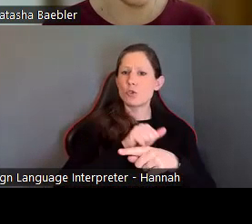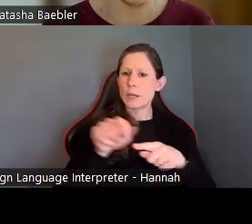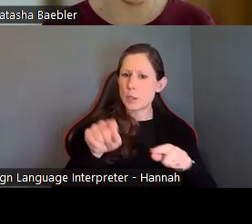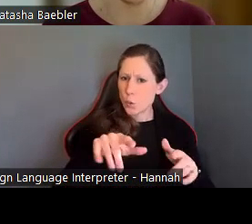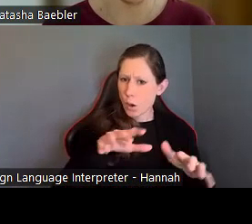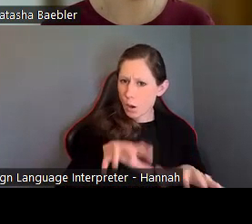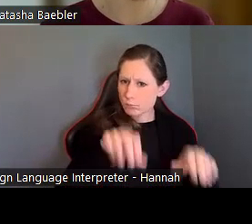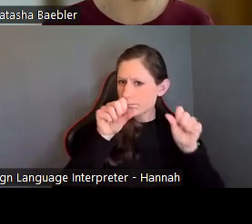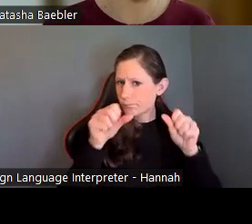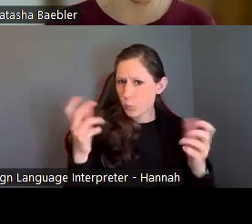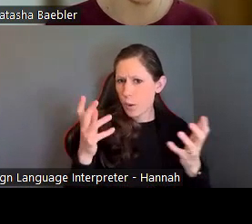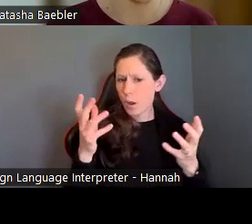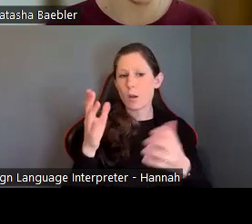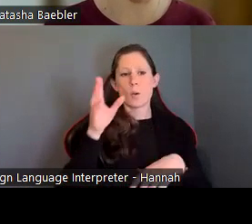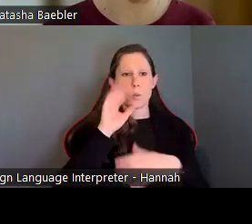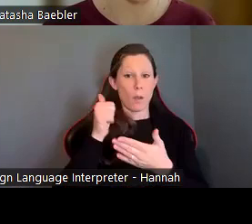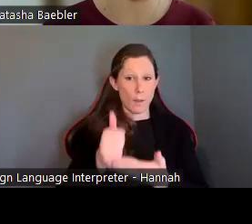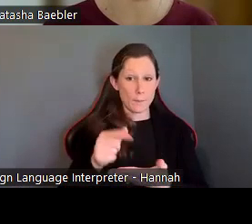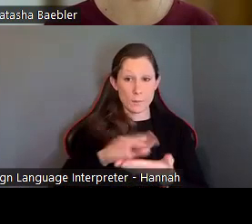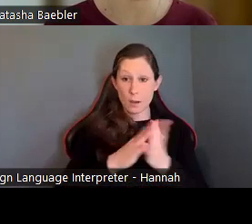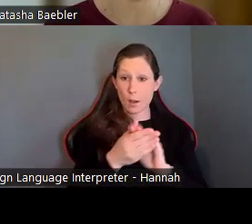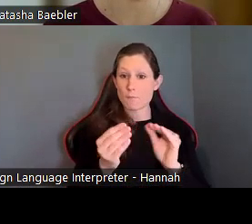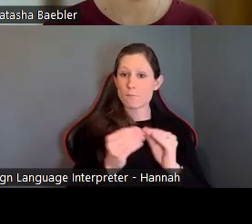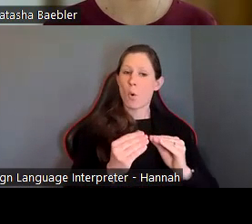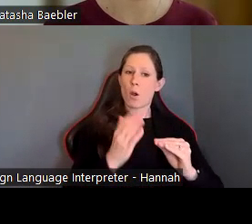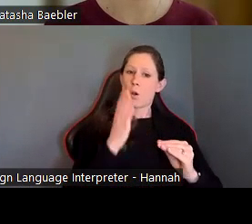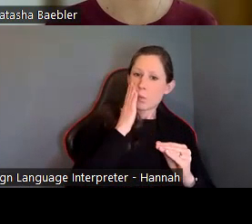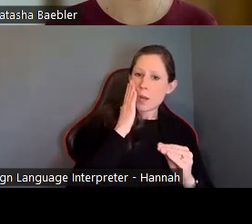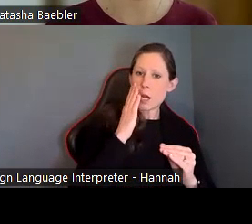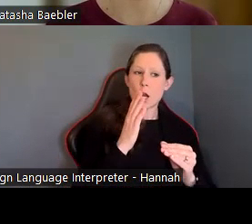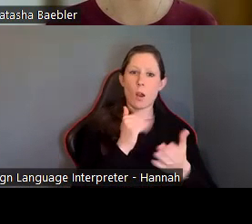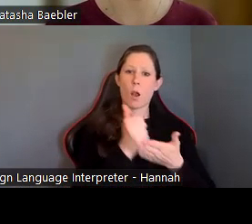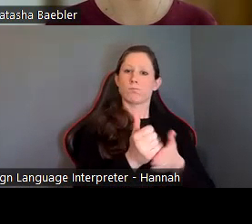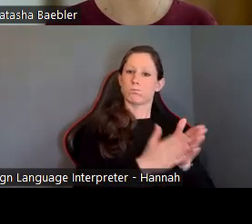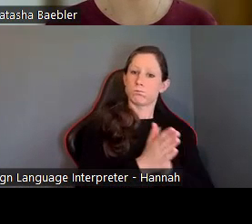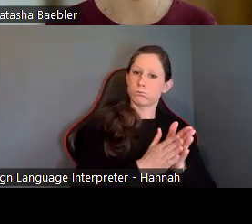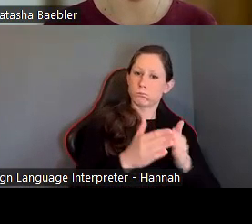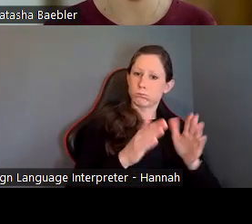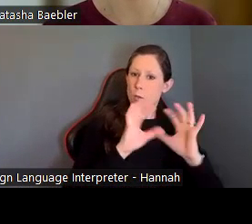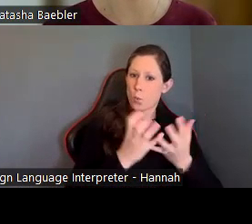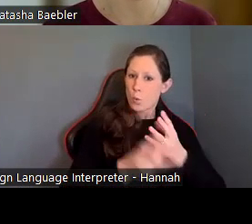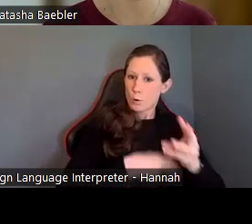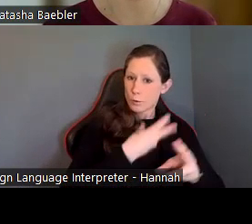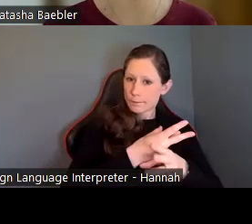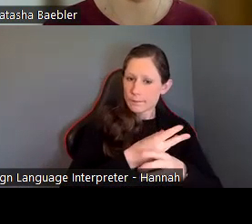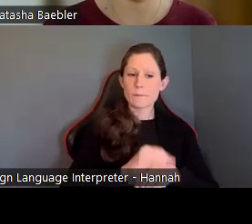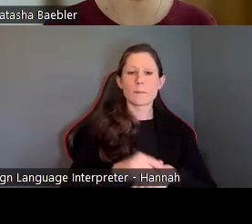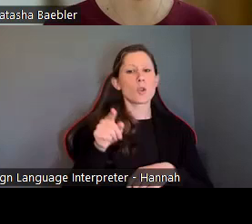steward of these initiatives in the greater world, and where do you go to seek out further training?